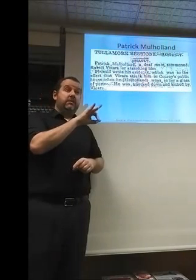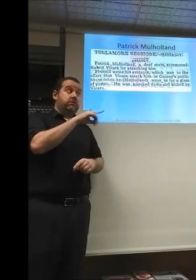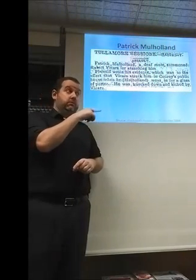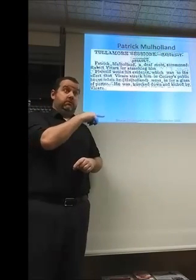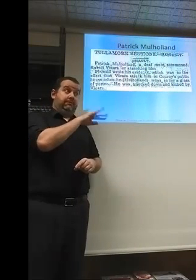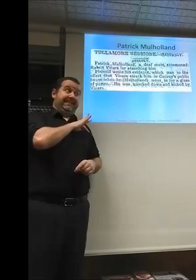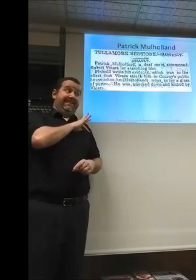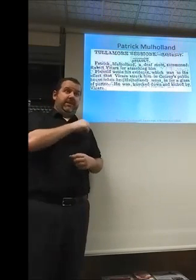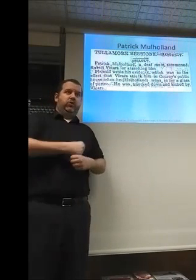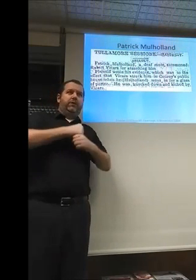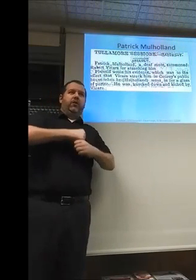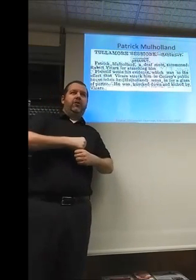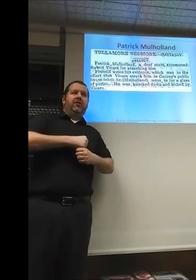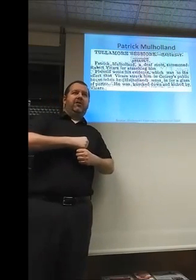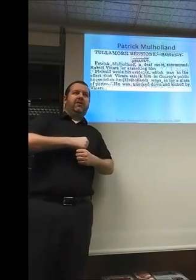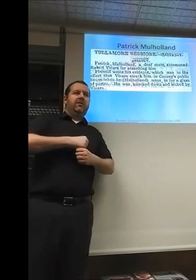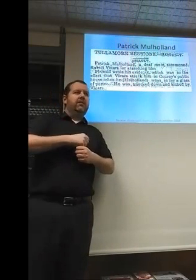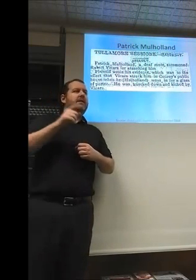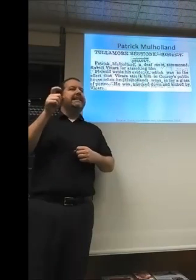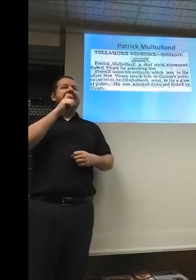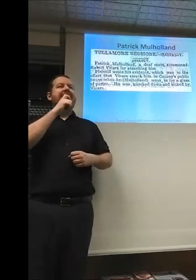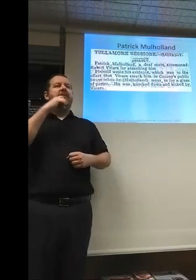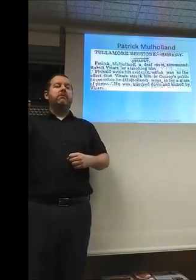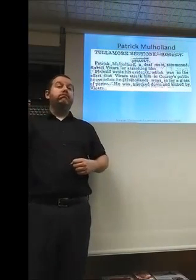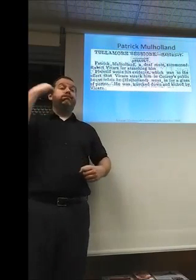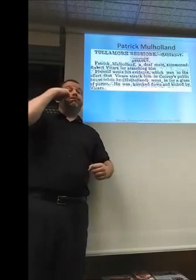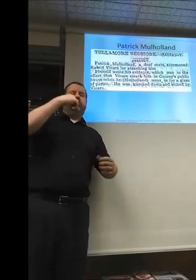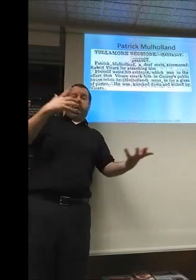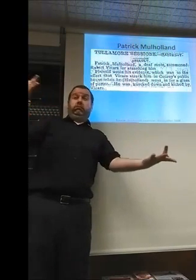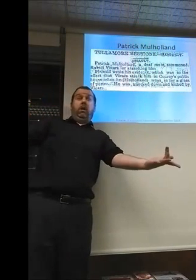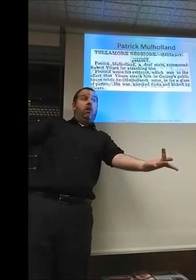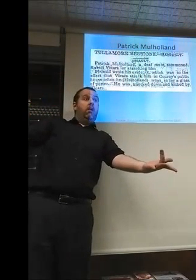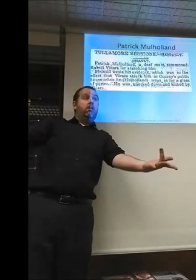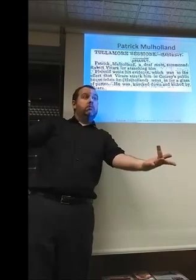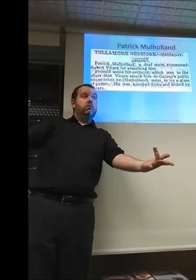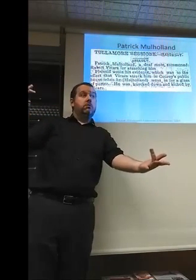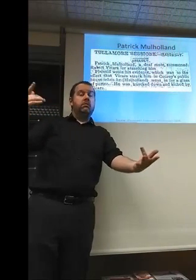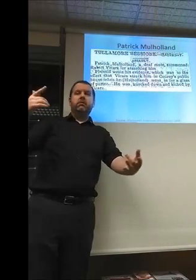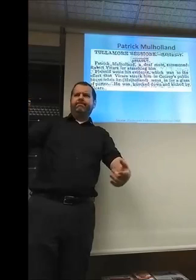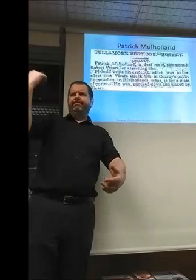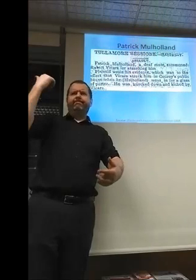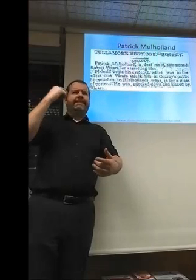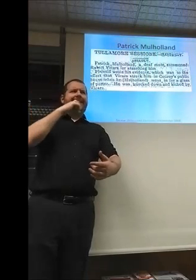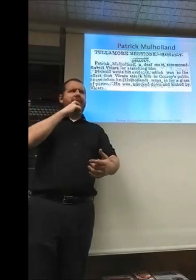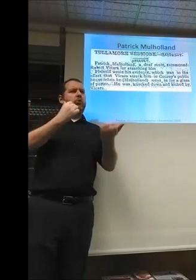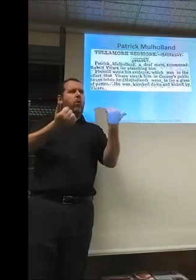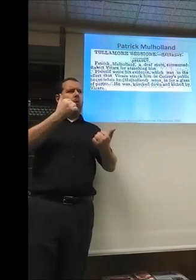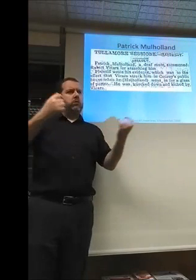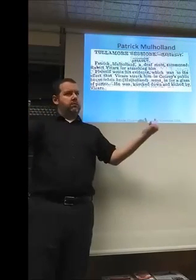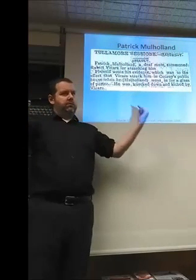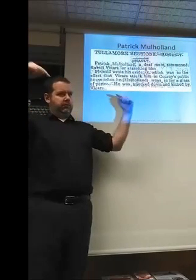So this is from John Colemans’ case- you can see who is the defendant, and the accuser,